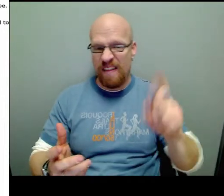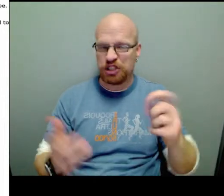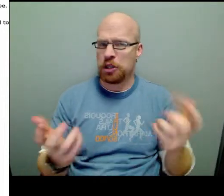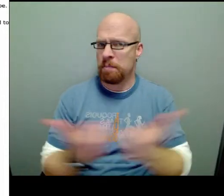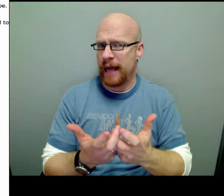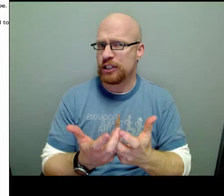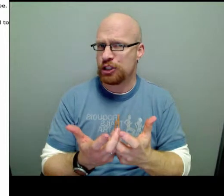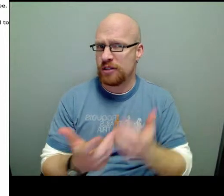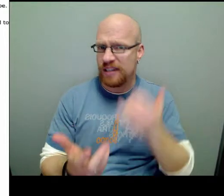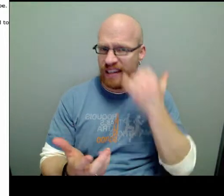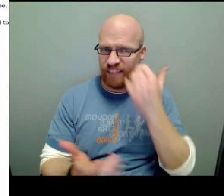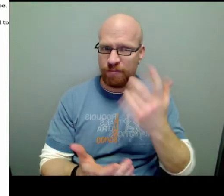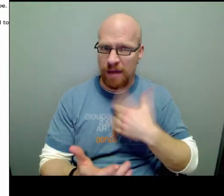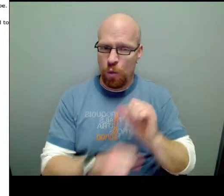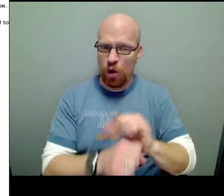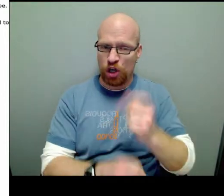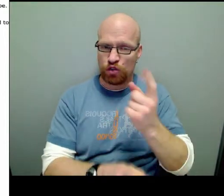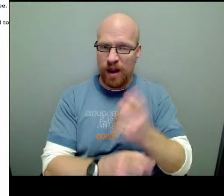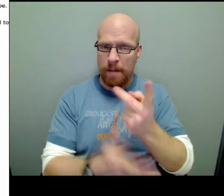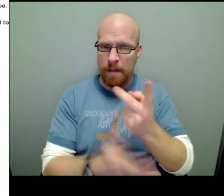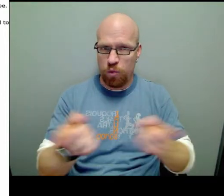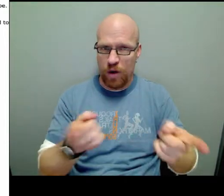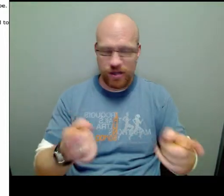They should match if my work is right in both pairs.